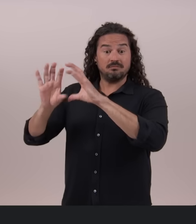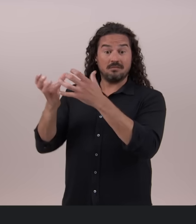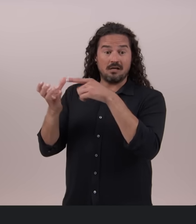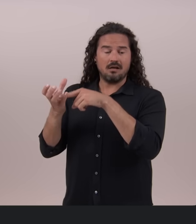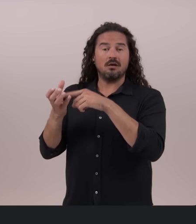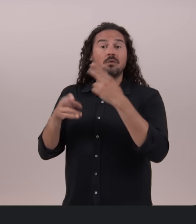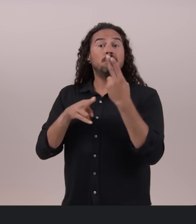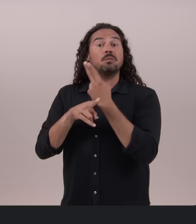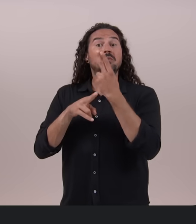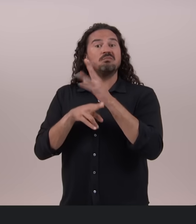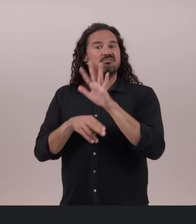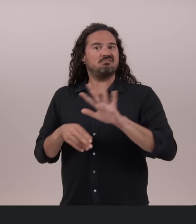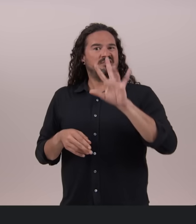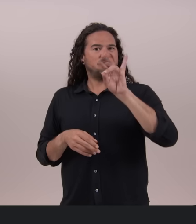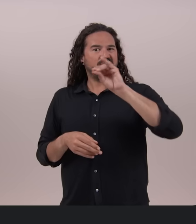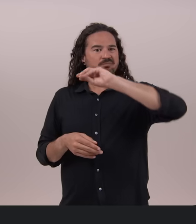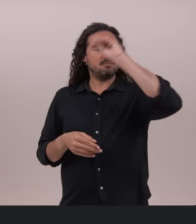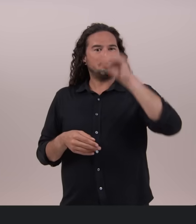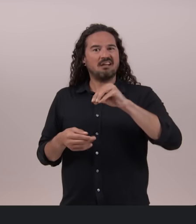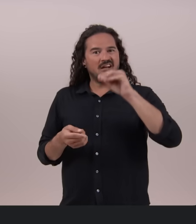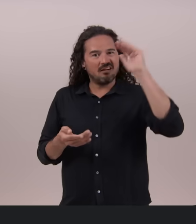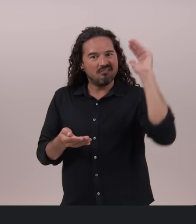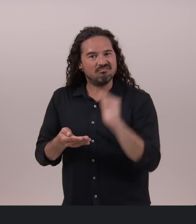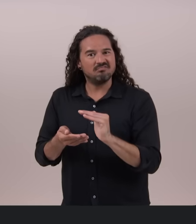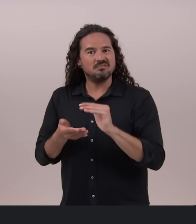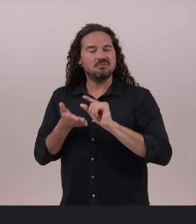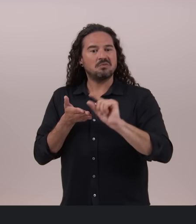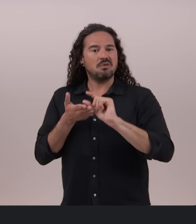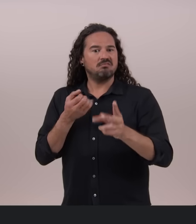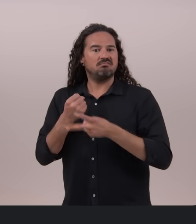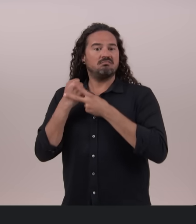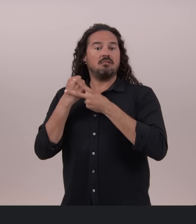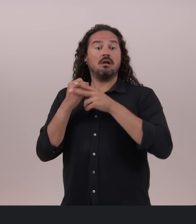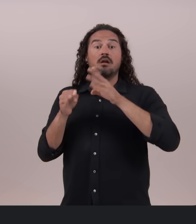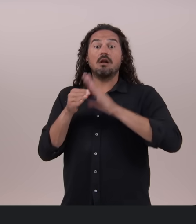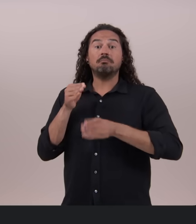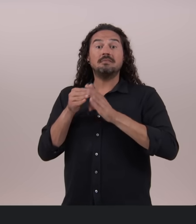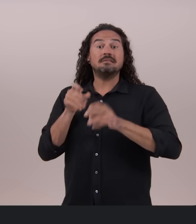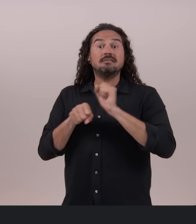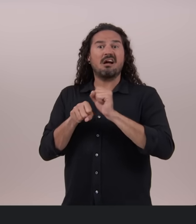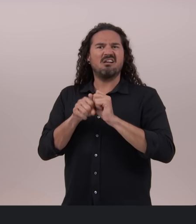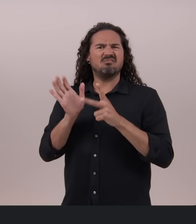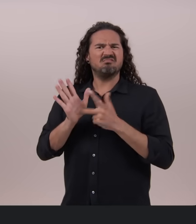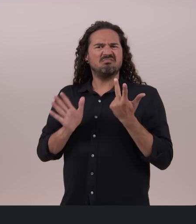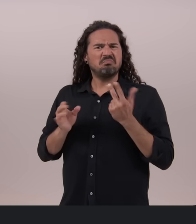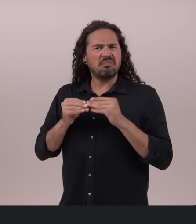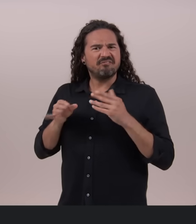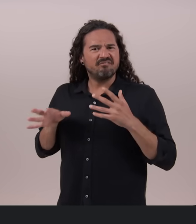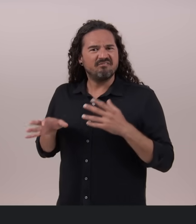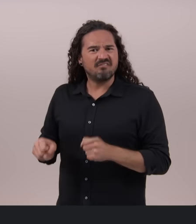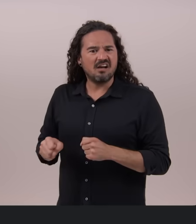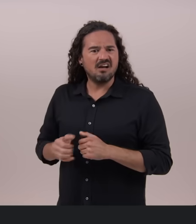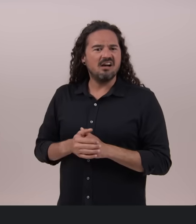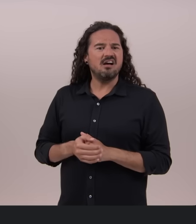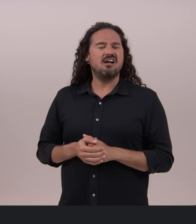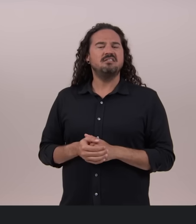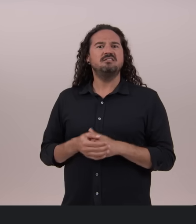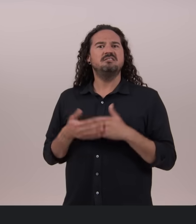fewer tokens and complete tasks up to three times faster. Now, Android CLI also provides access